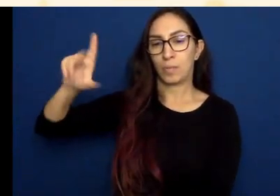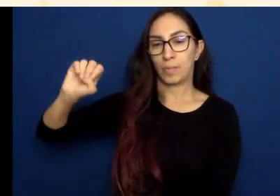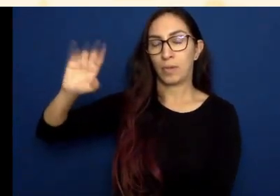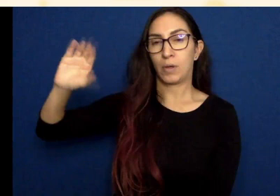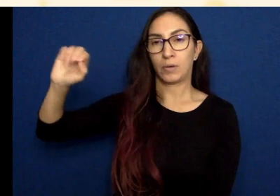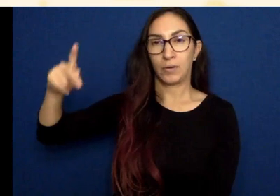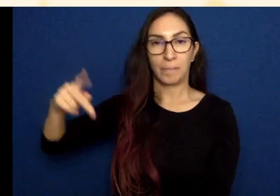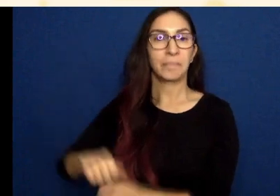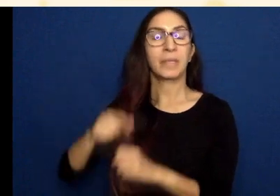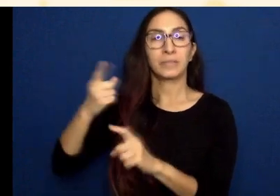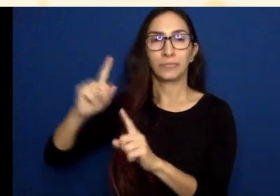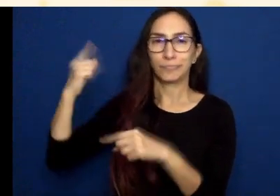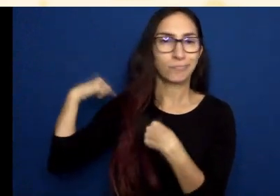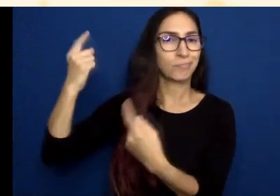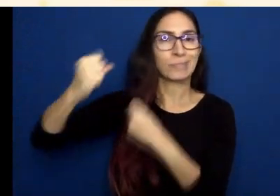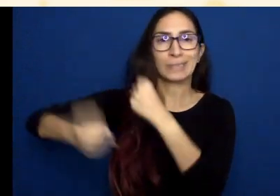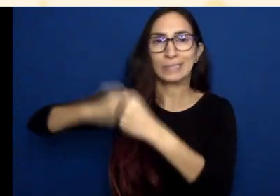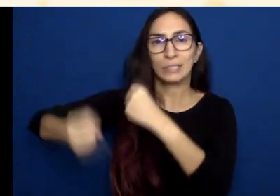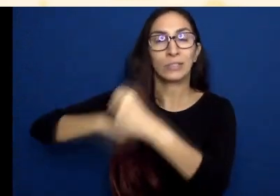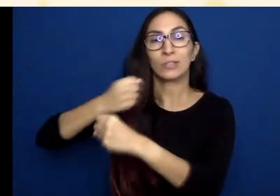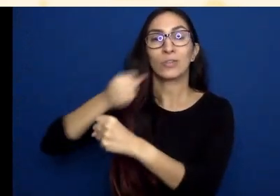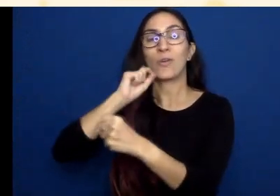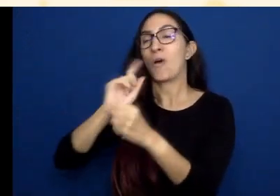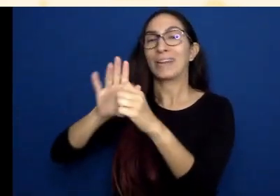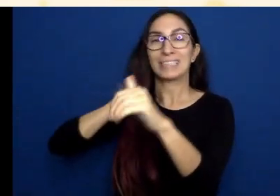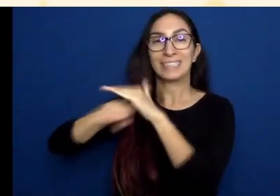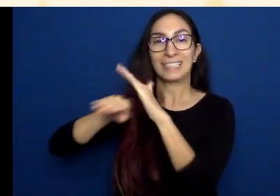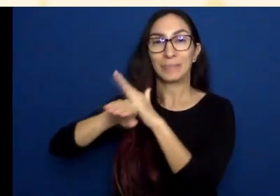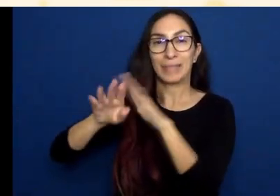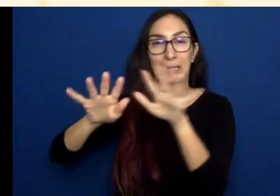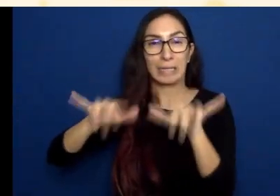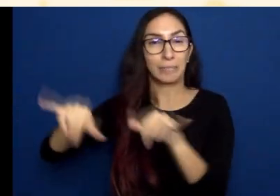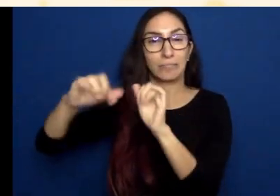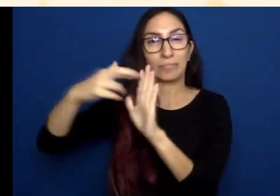She worked on the first triple-A accessible website in Australia,